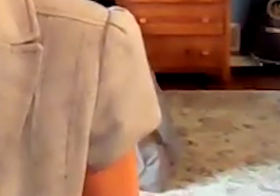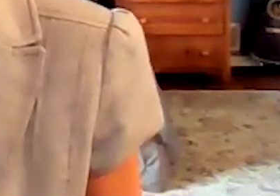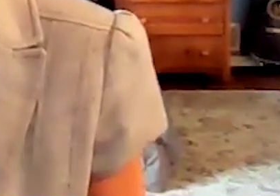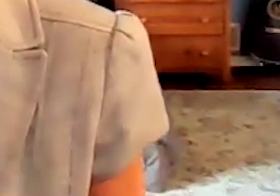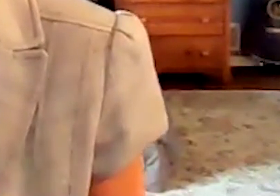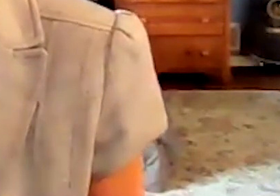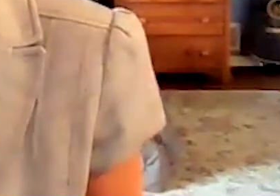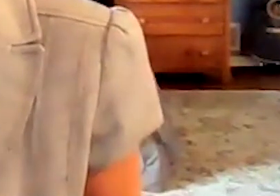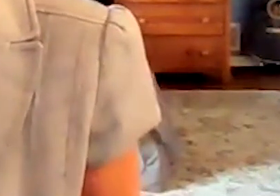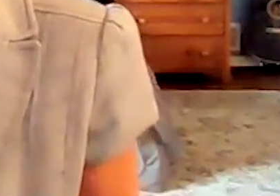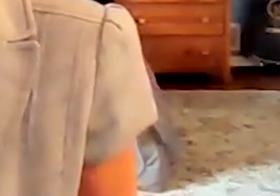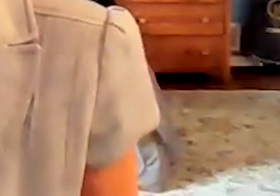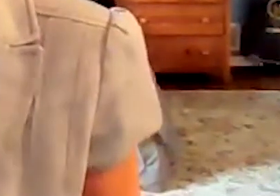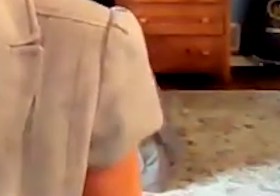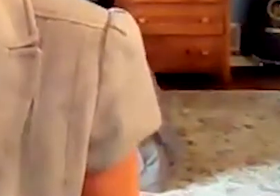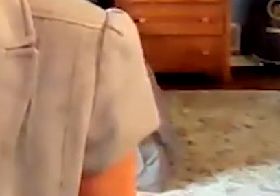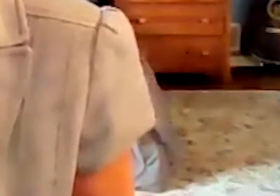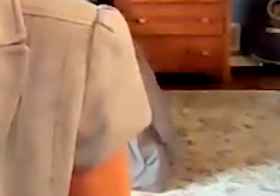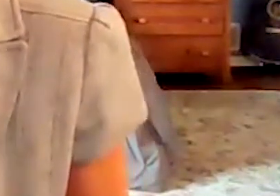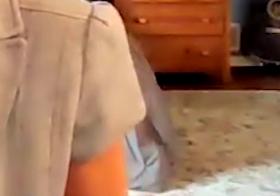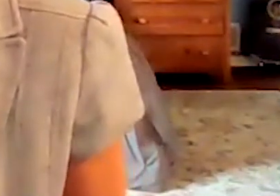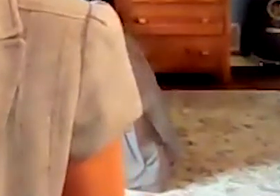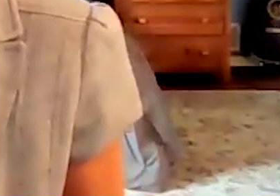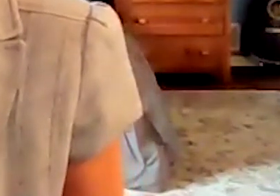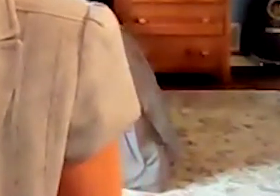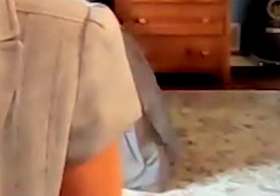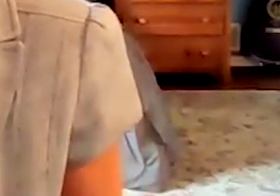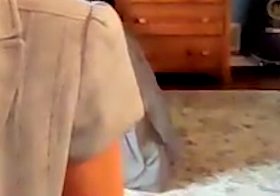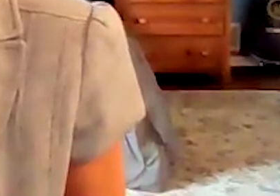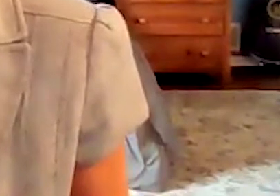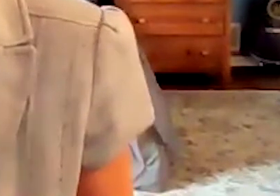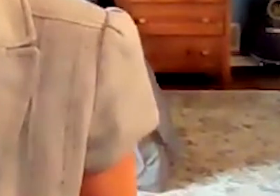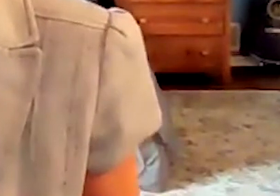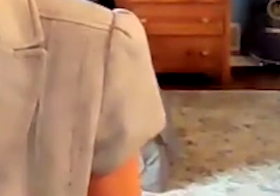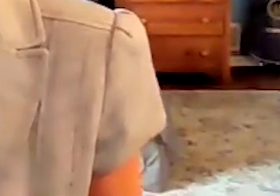and dedication. We owe each of you a deep debt of gratitude.